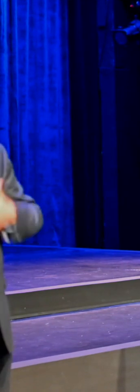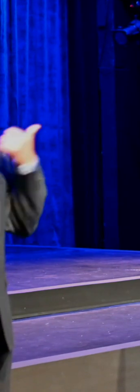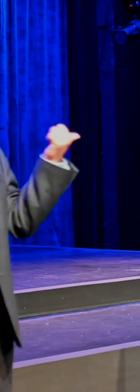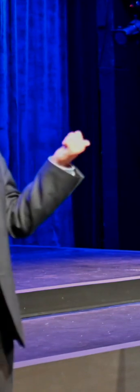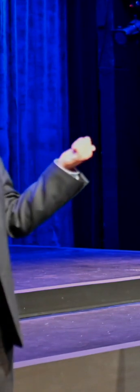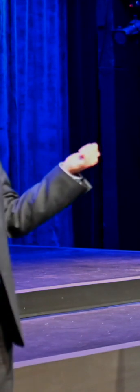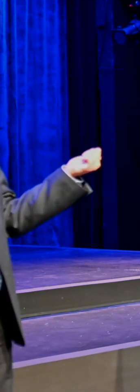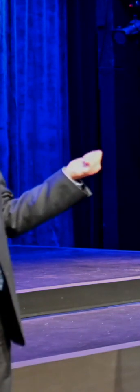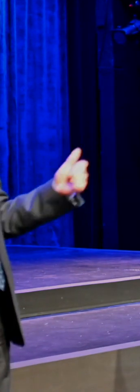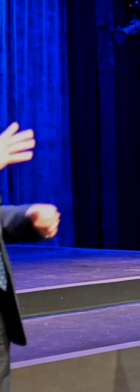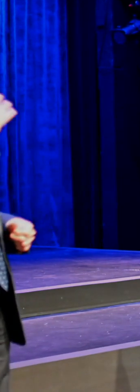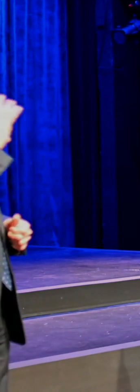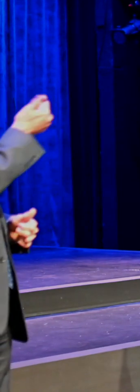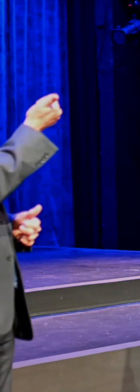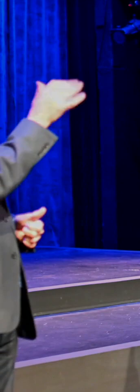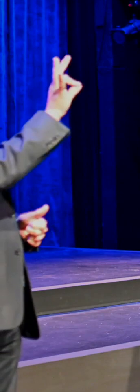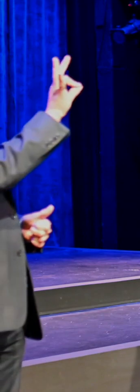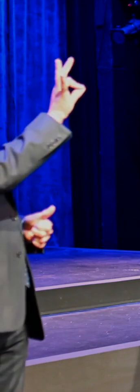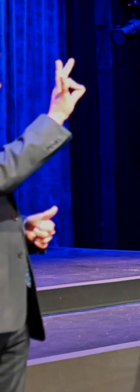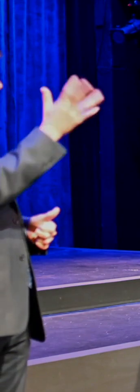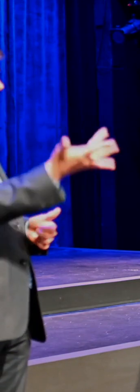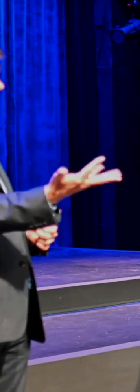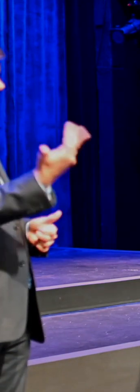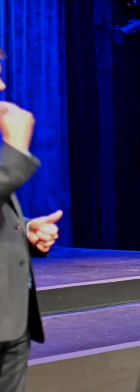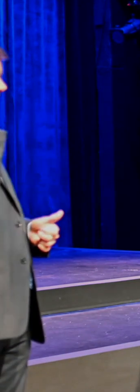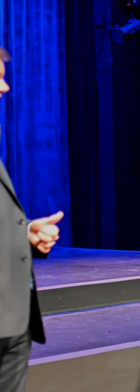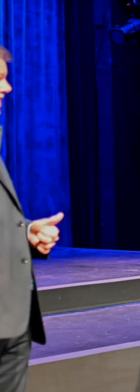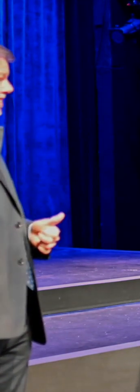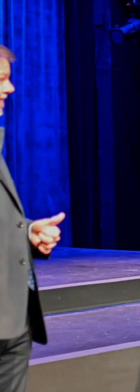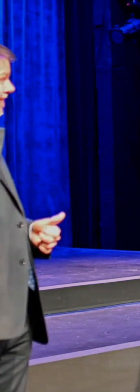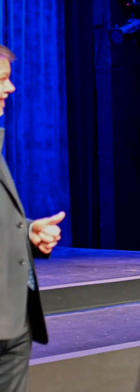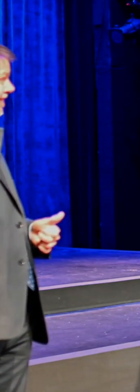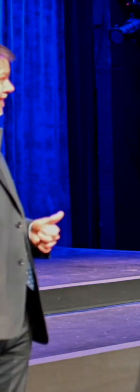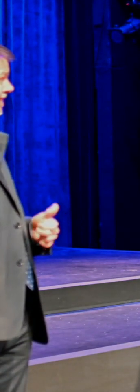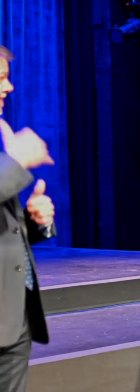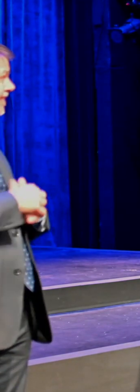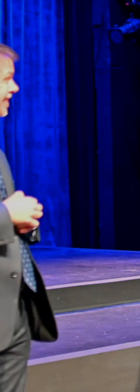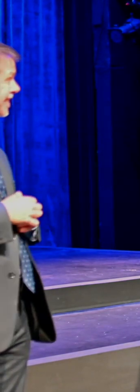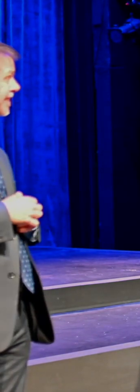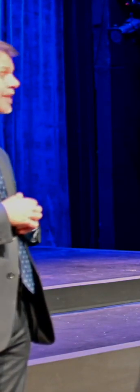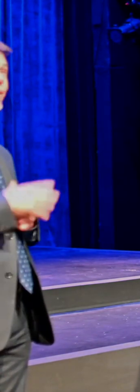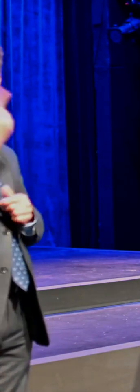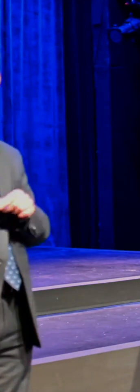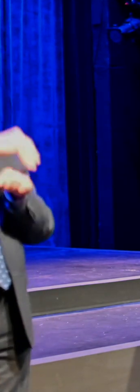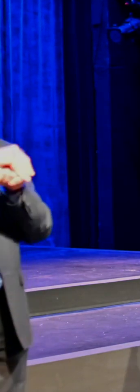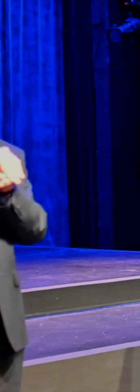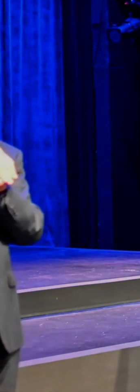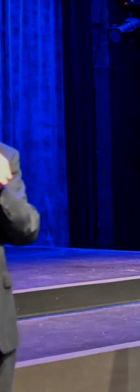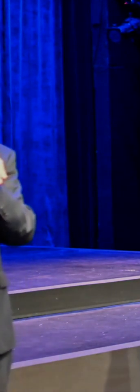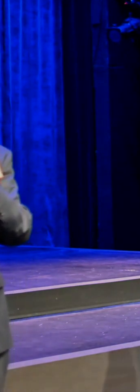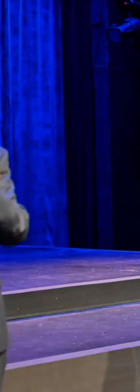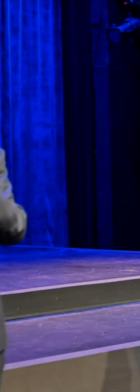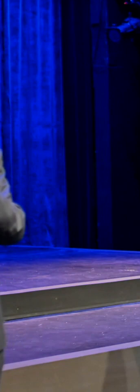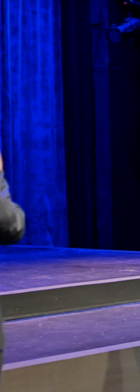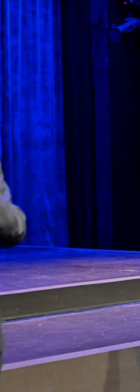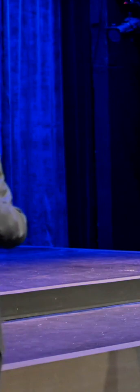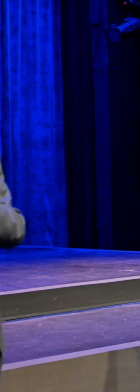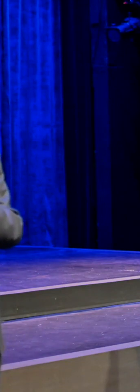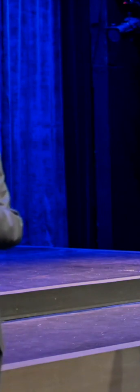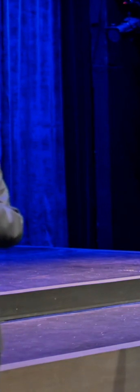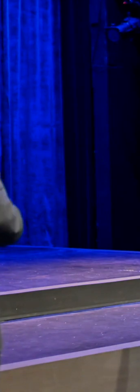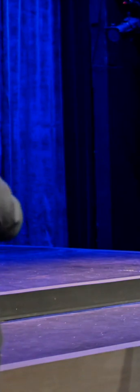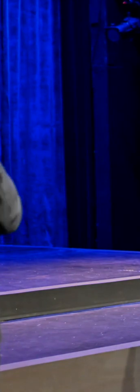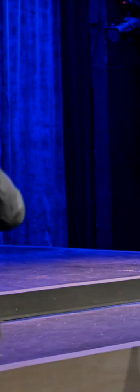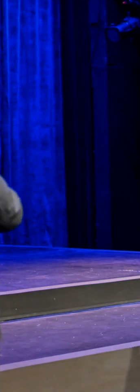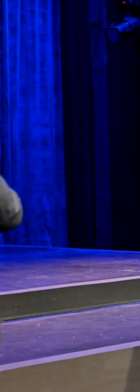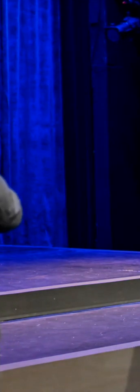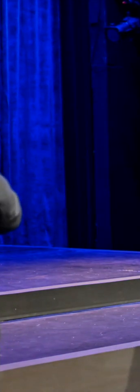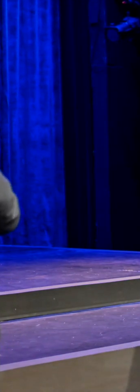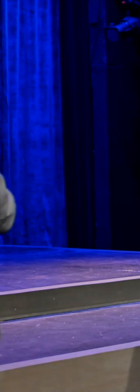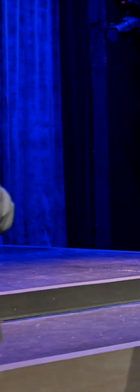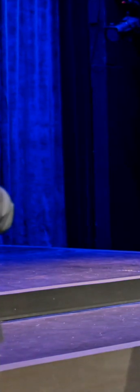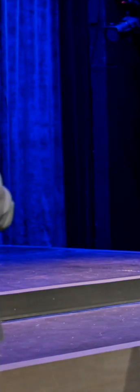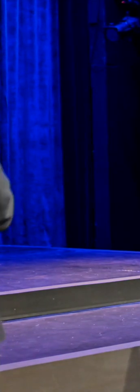19-year-old one night while traveling back to college to play in a spring football game I